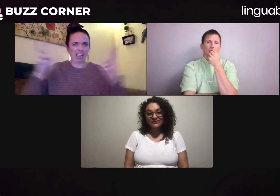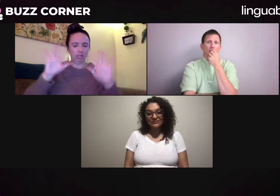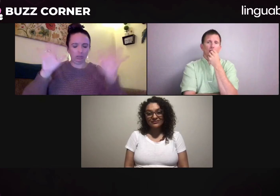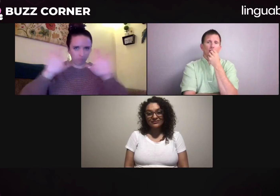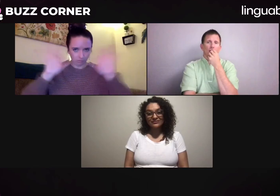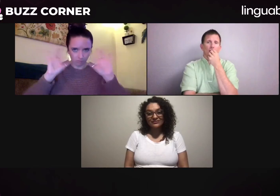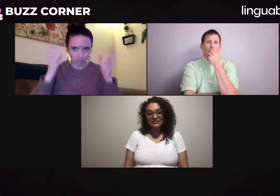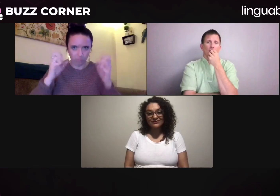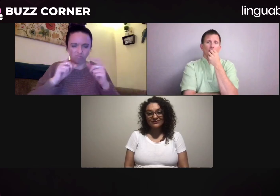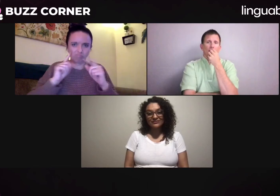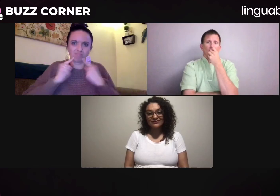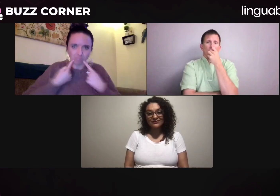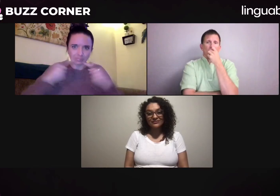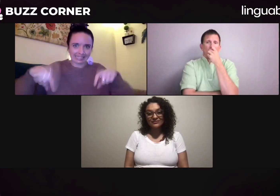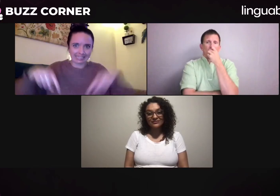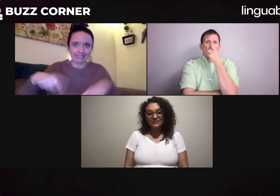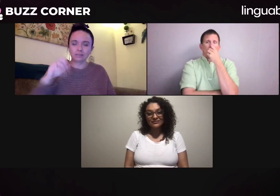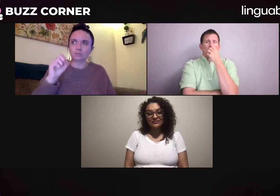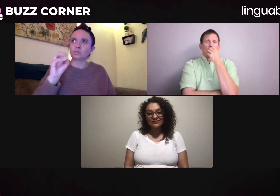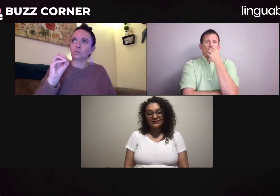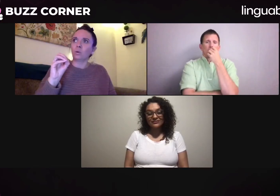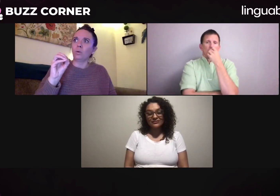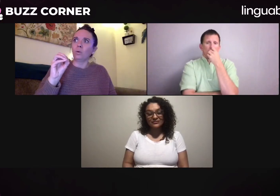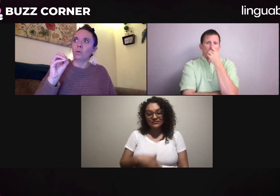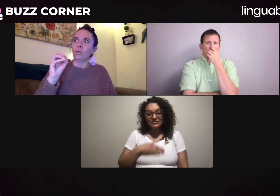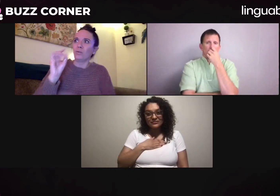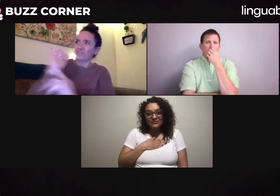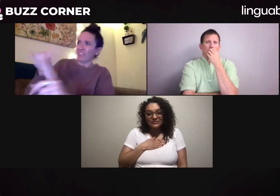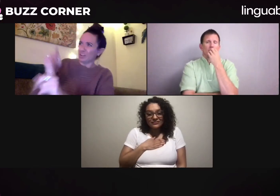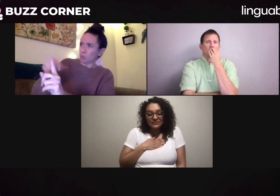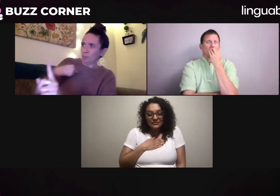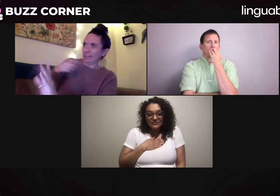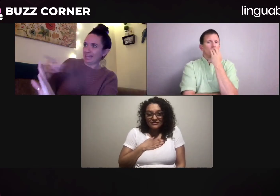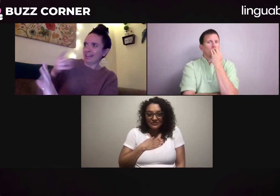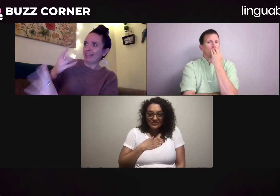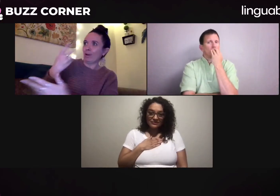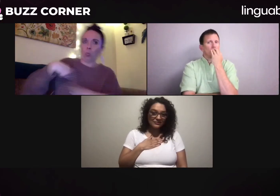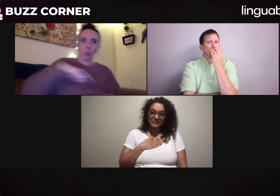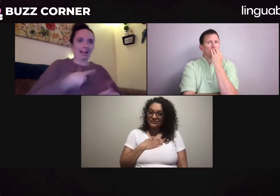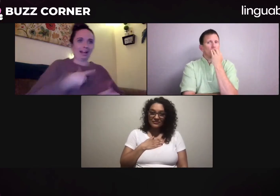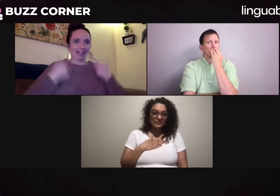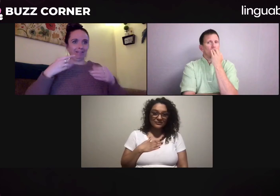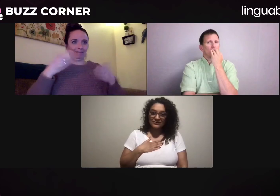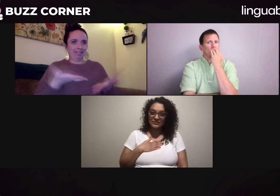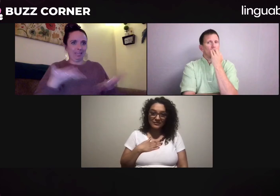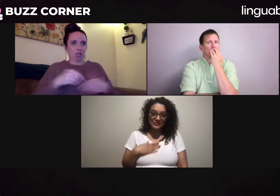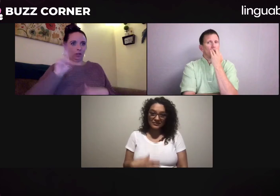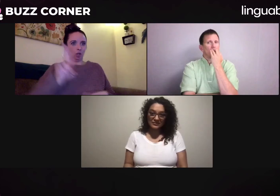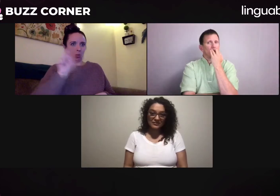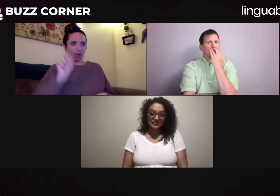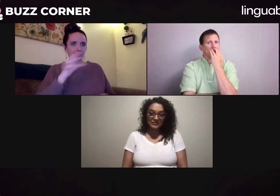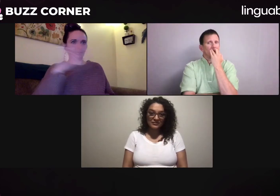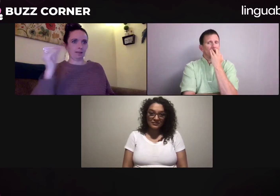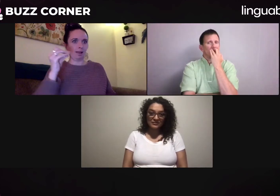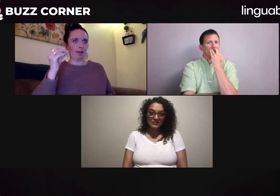This is very serious because they were imprisoned because of that. And we live here in the United States